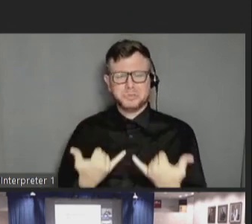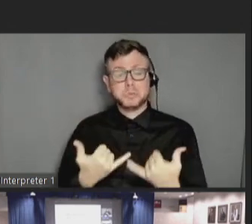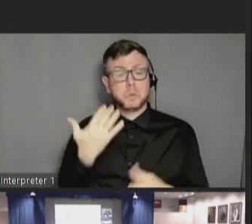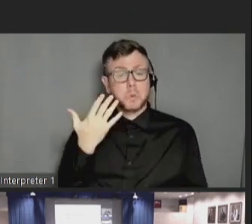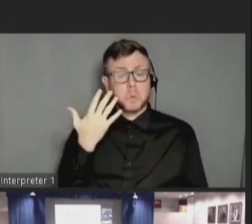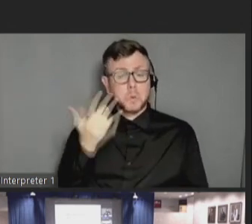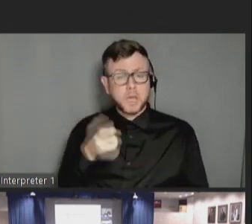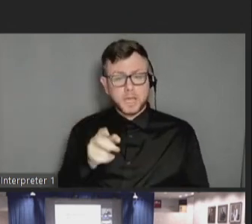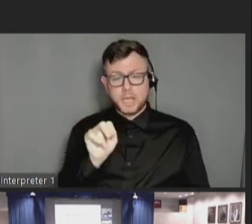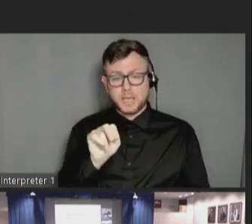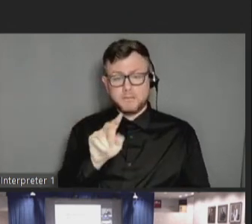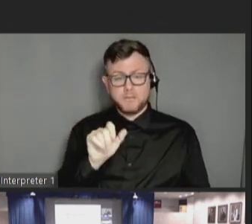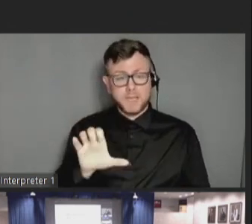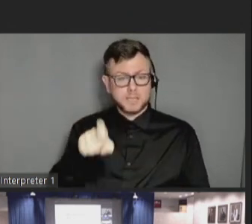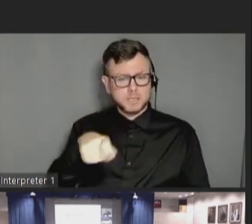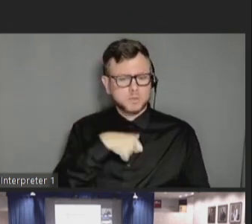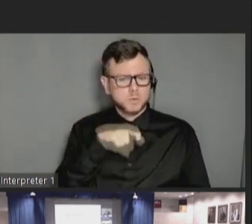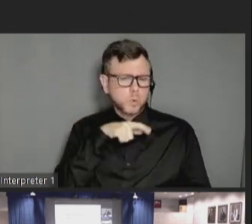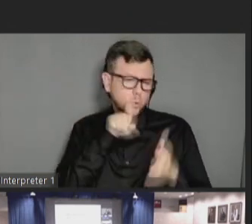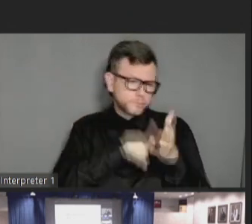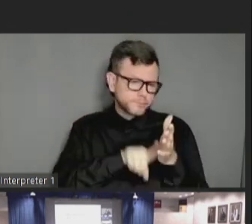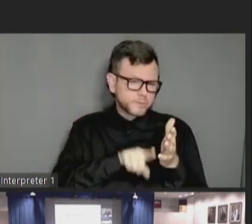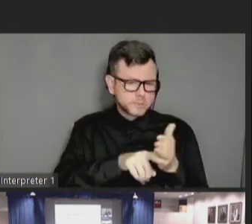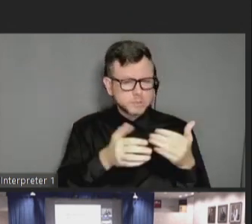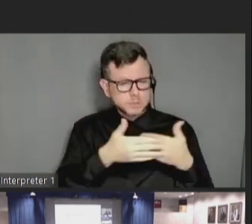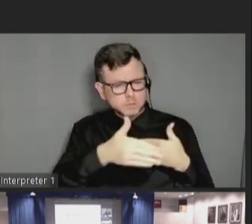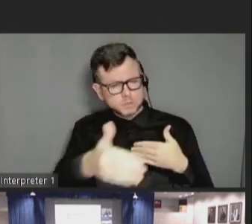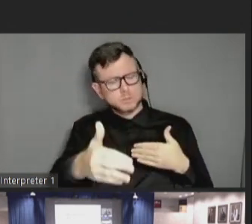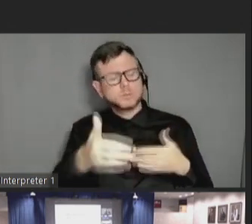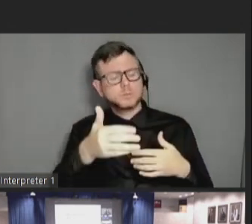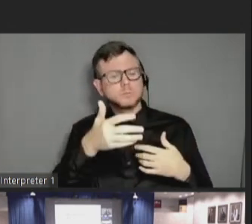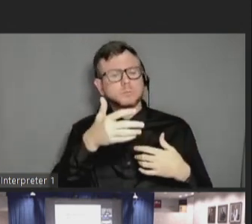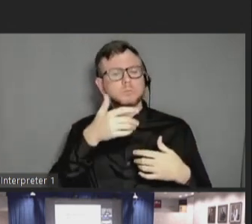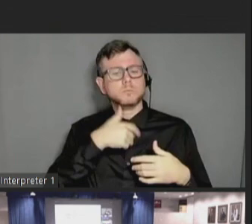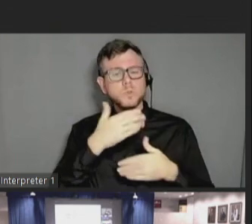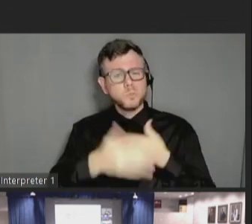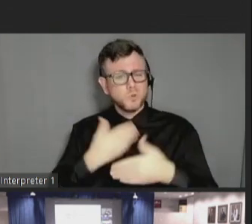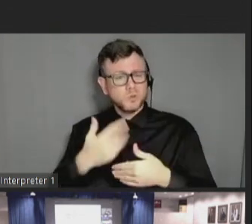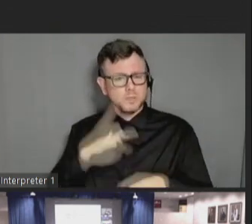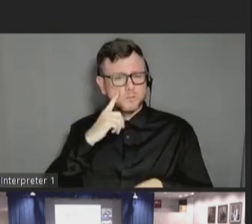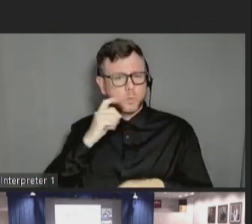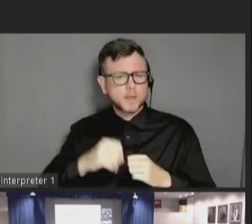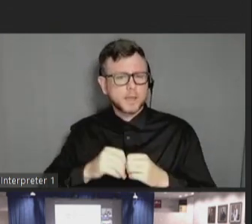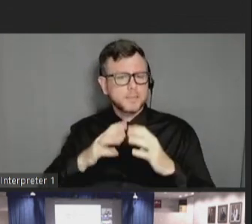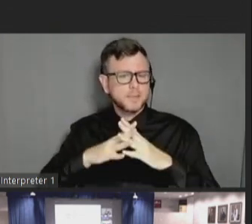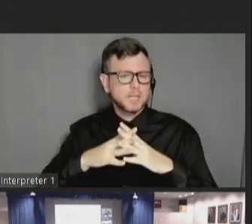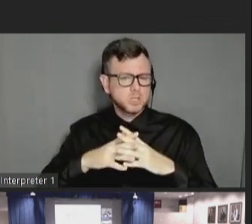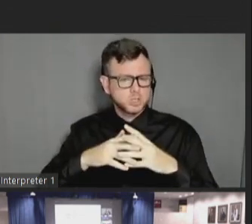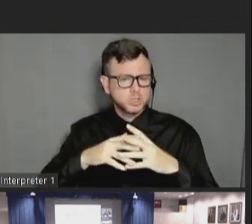NVAC should look at in a future discussion is the process of implementation. So, while we're getting